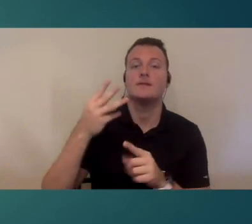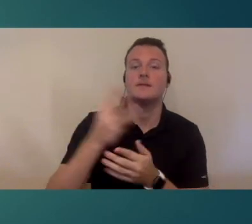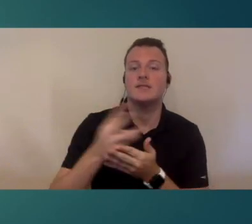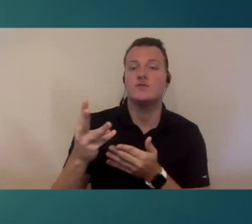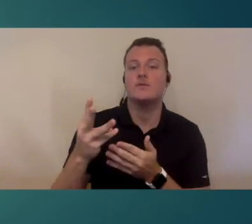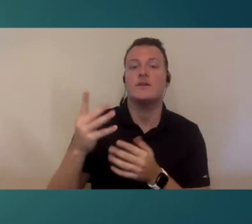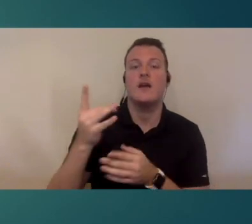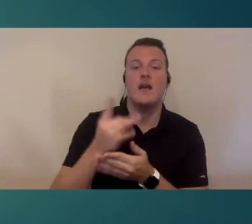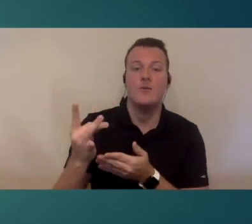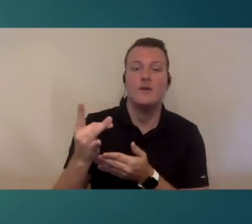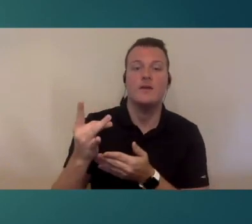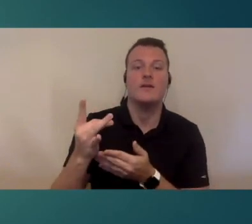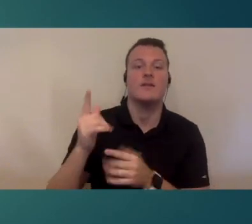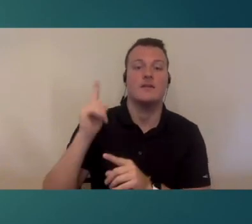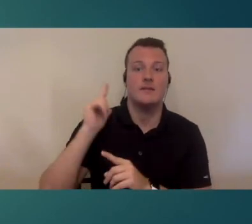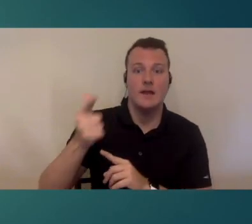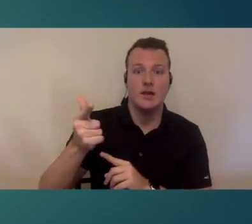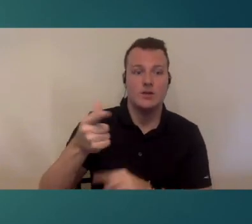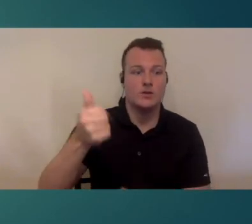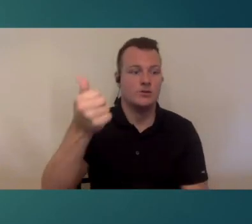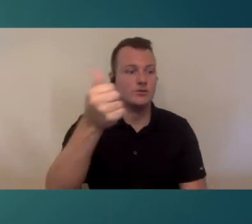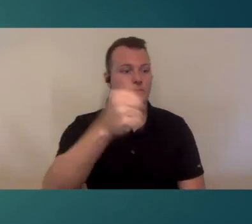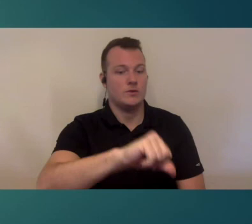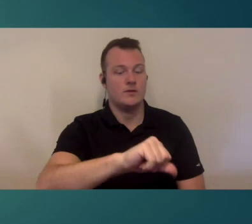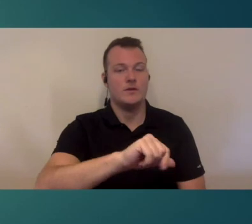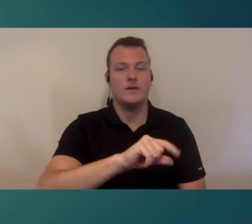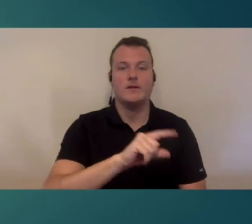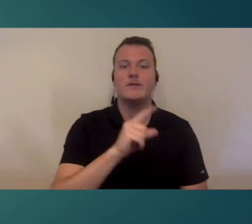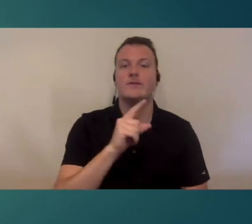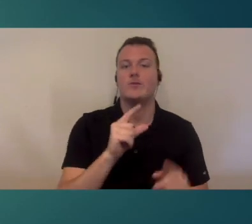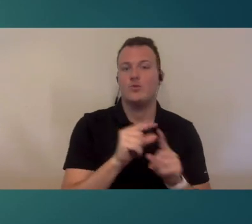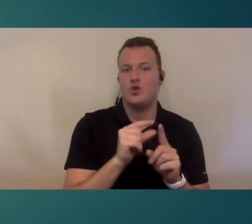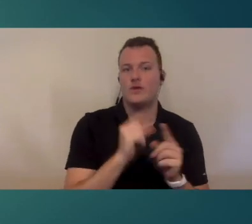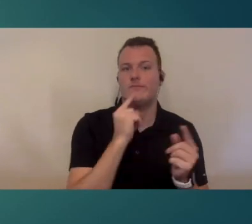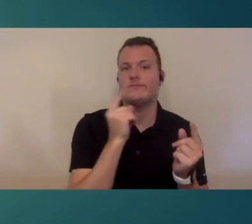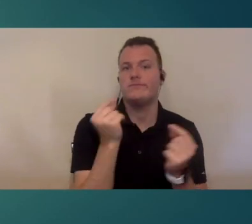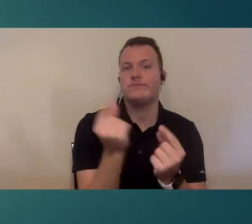weeks later turn it down, that word is going to get around in that community.